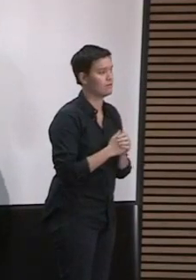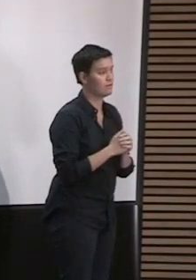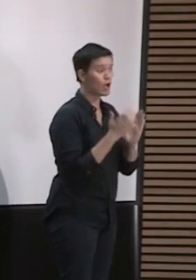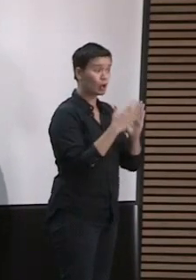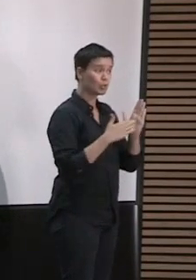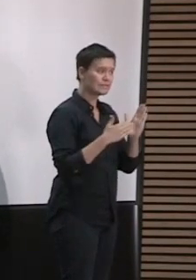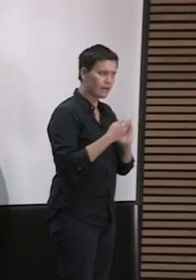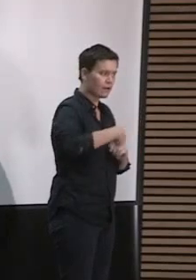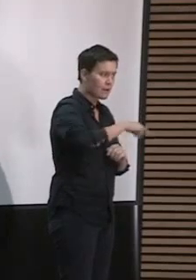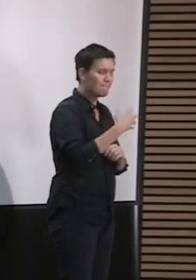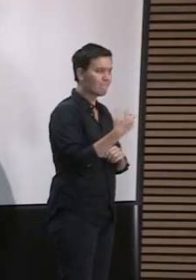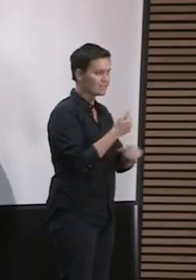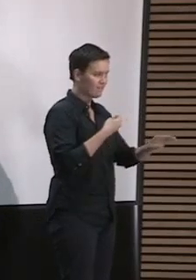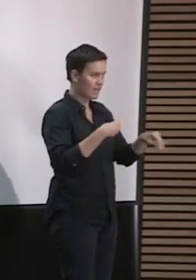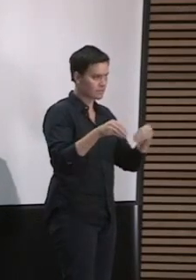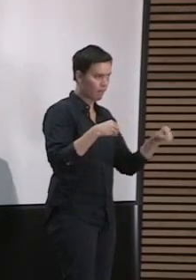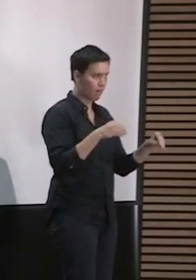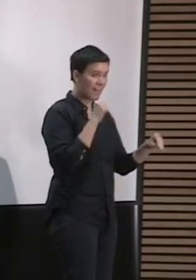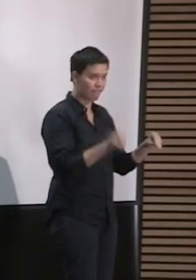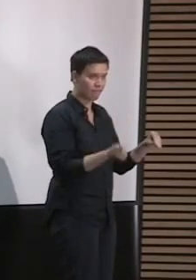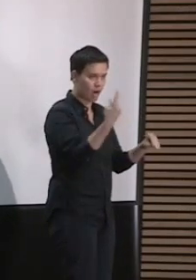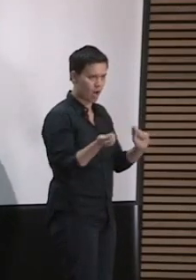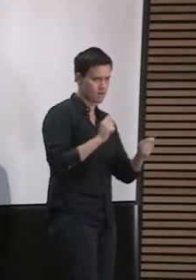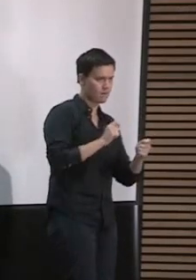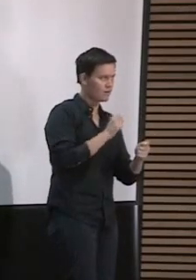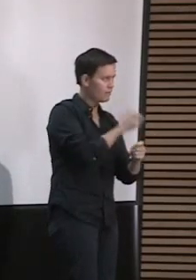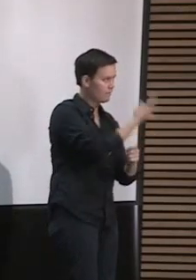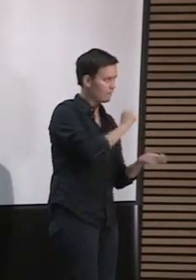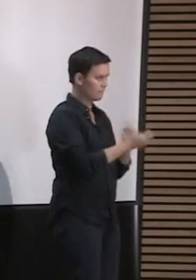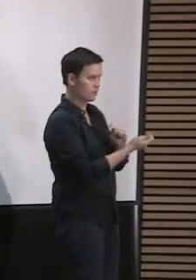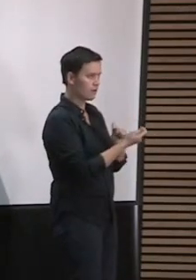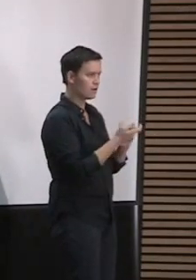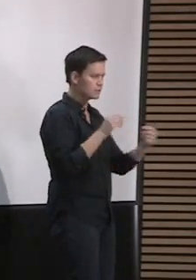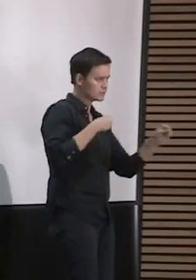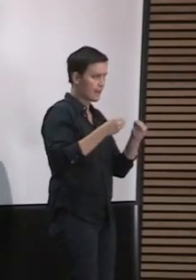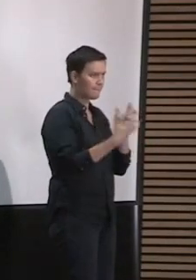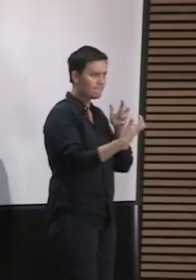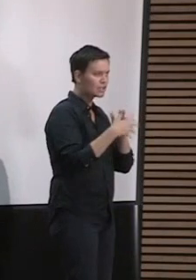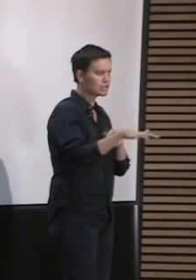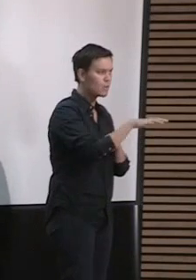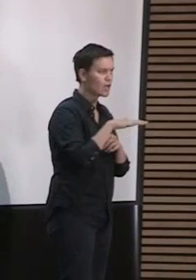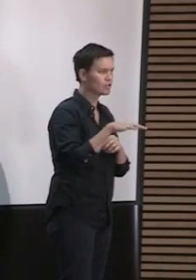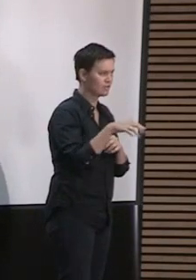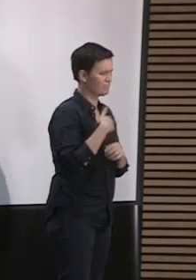hands and staying home when sick. The extraordinary agility that is the core of